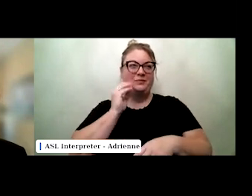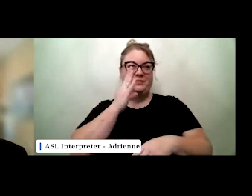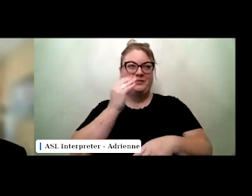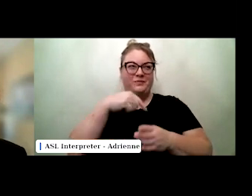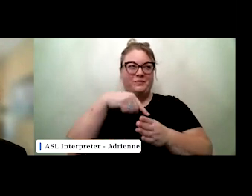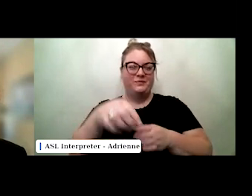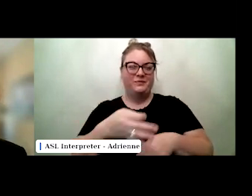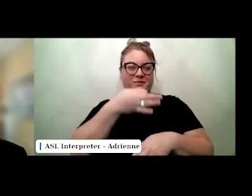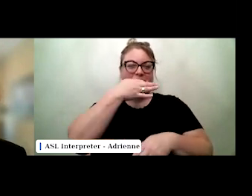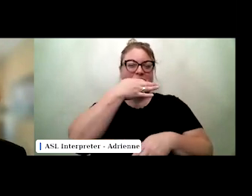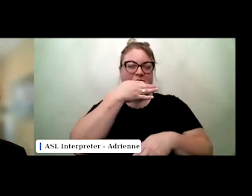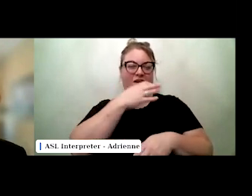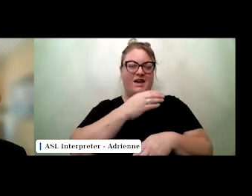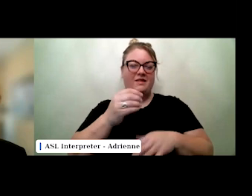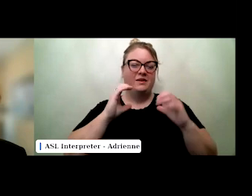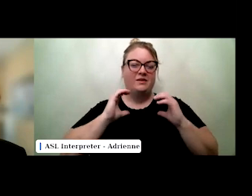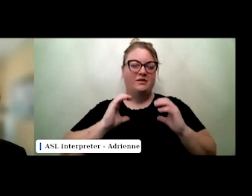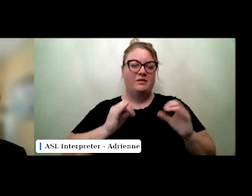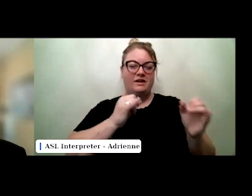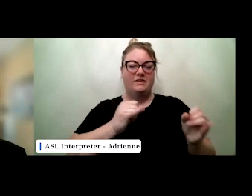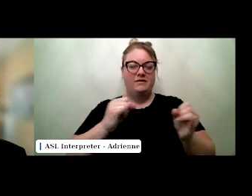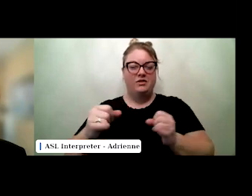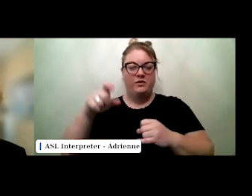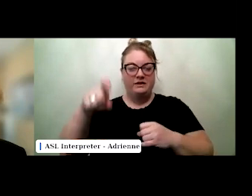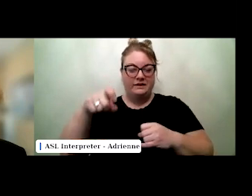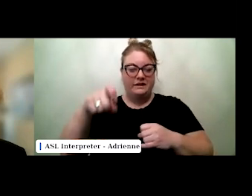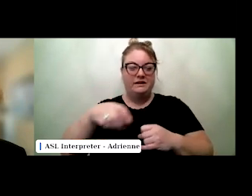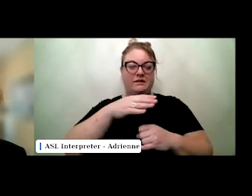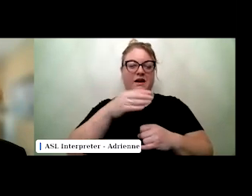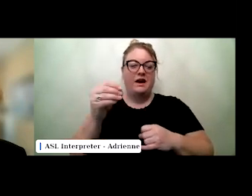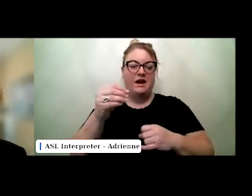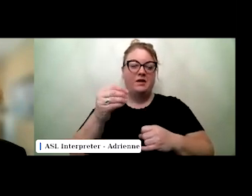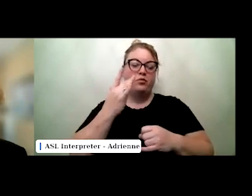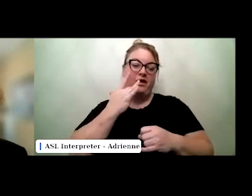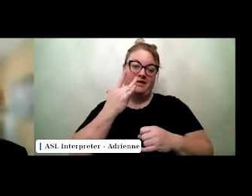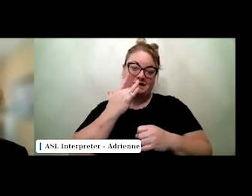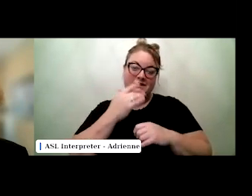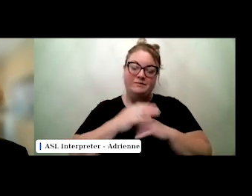And then, and a consumer's individual needs and preferences.